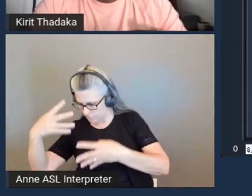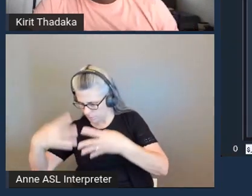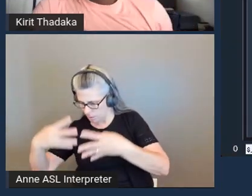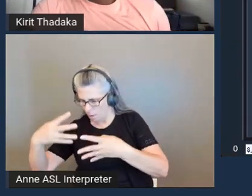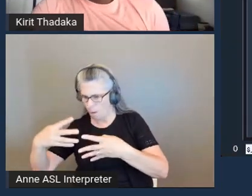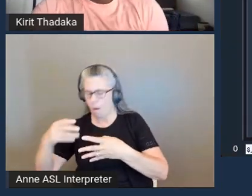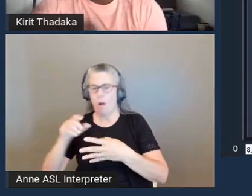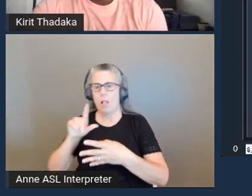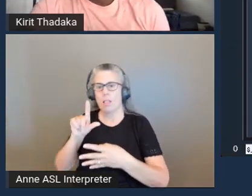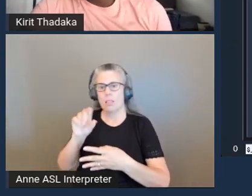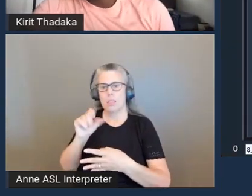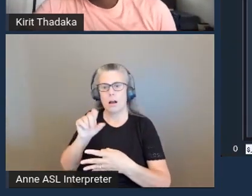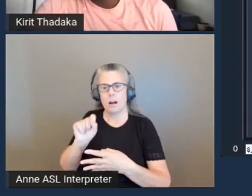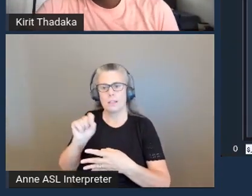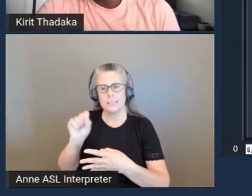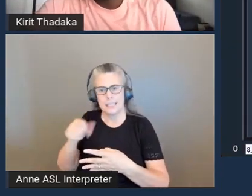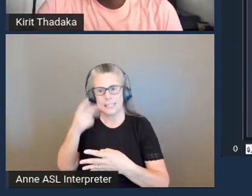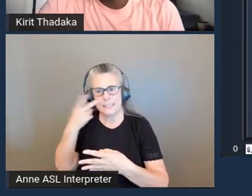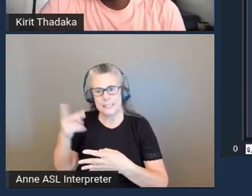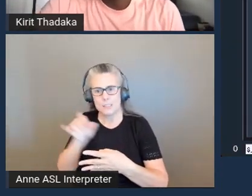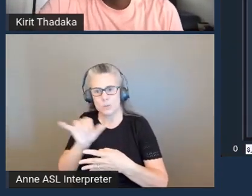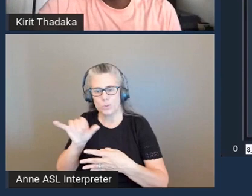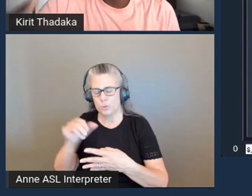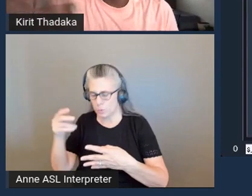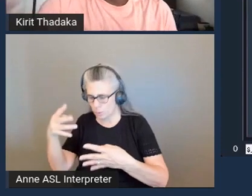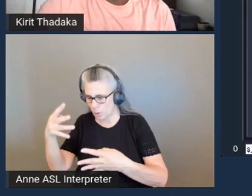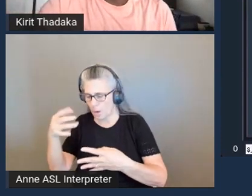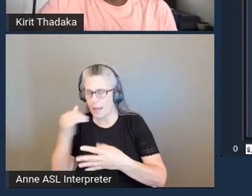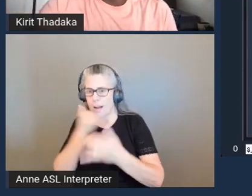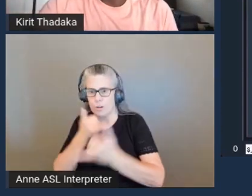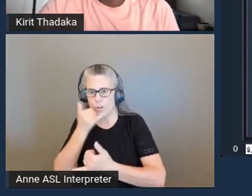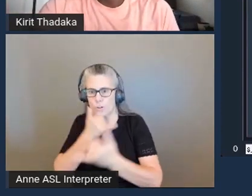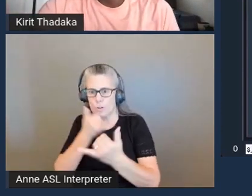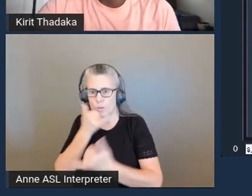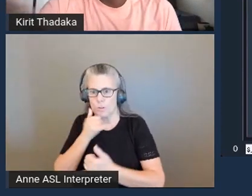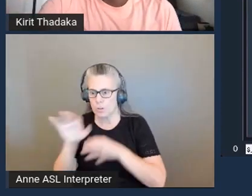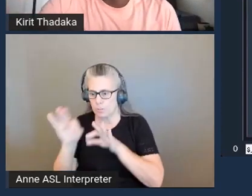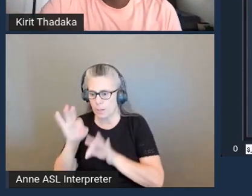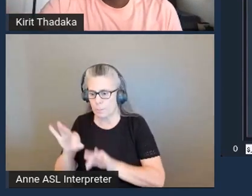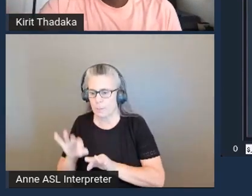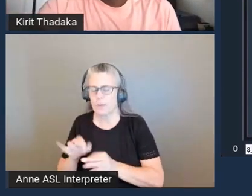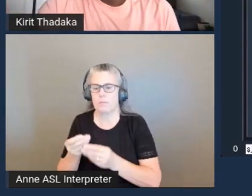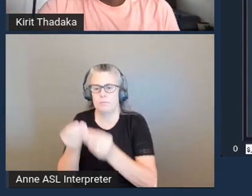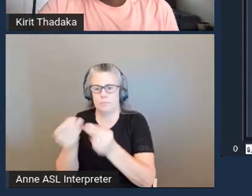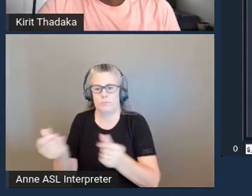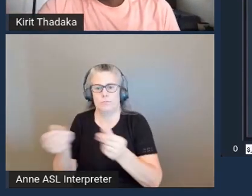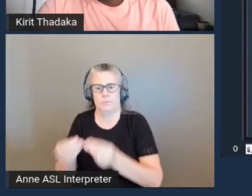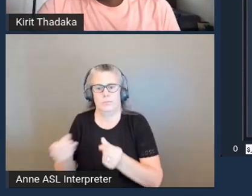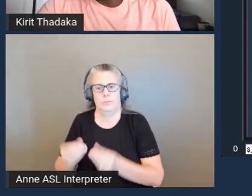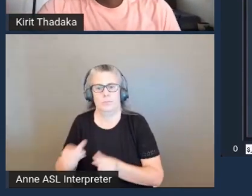and then I could see any errors that are showing up and that'll help me quickly go in and debug this pipeline